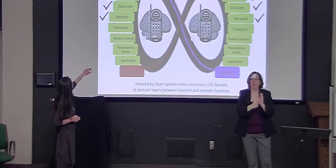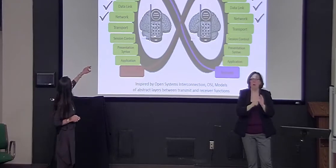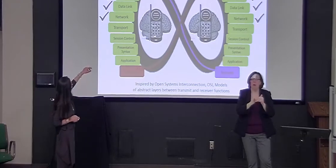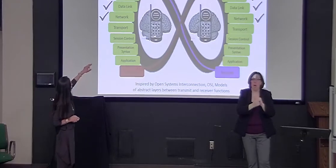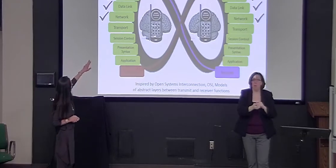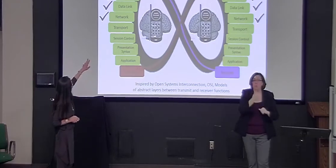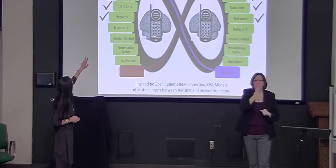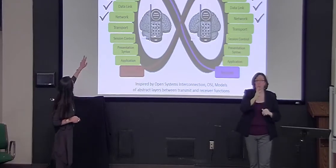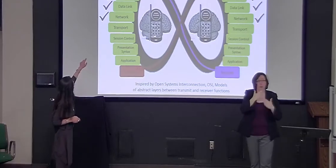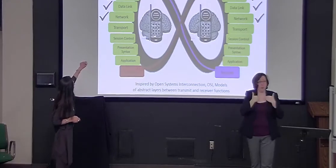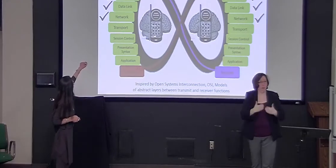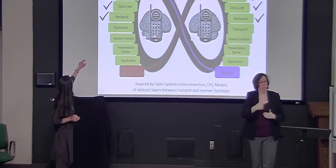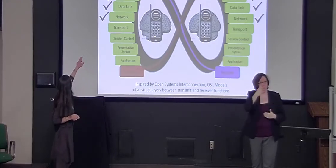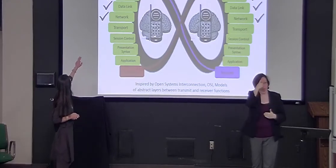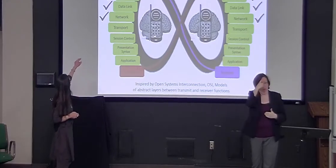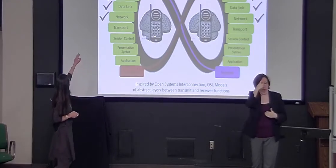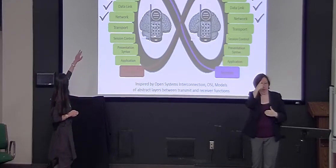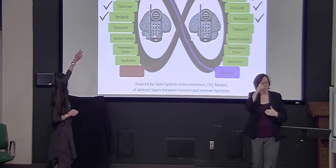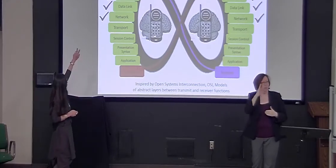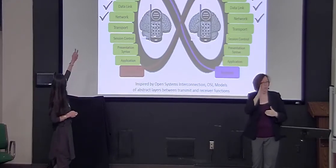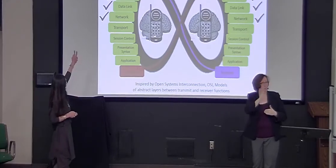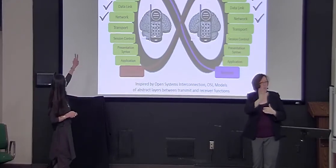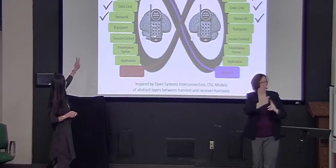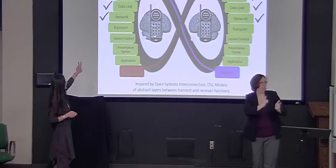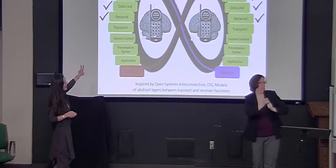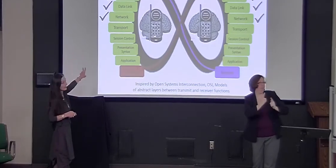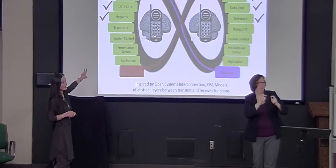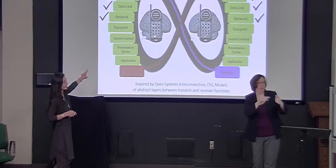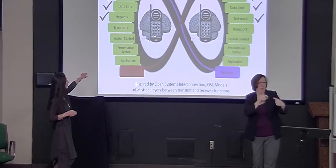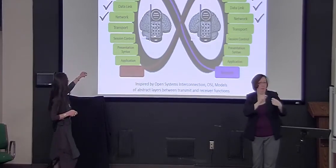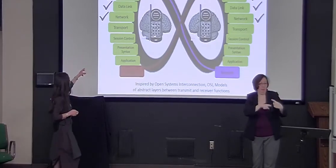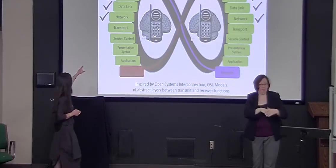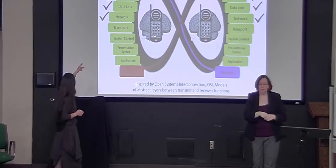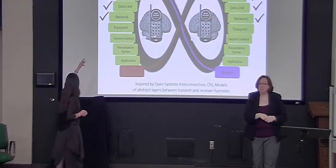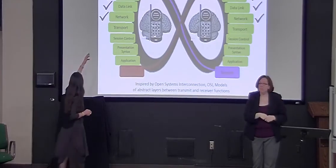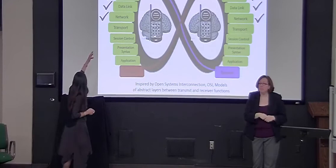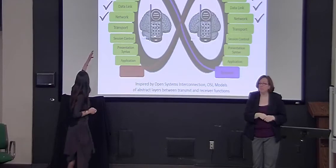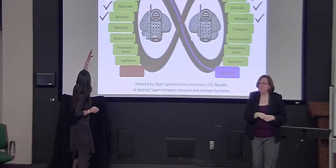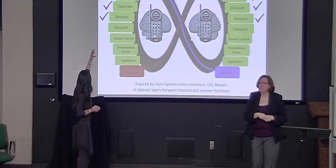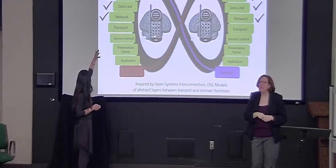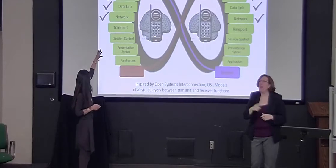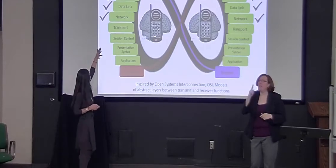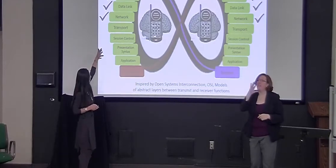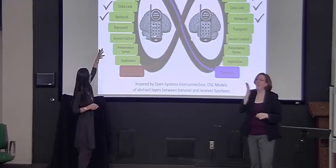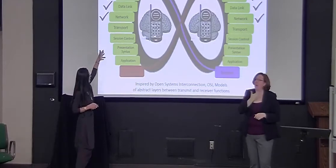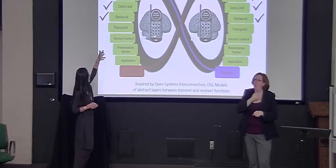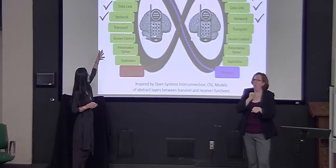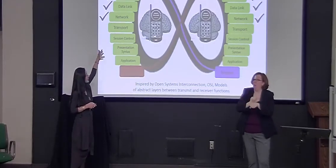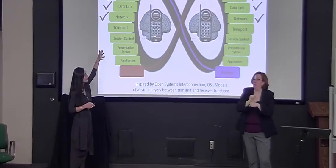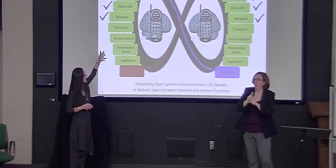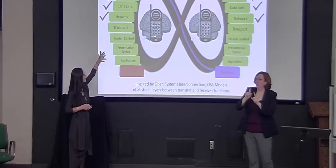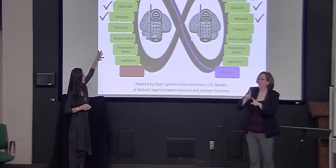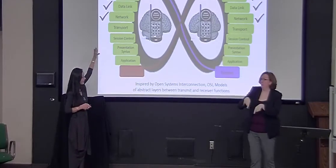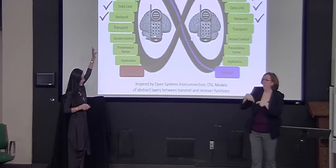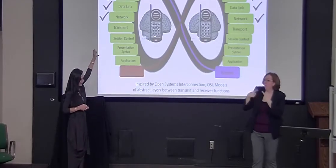I think that the work that we've done so far takes us a way down this train. There's a whole lot of other stuff one can imagine